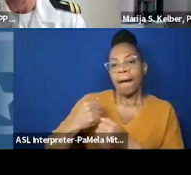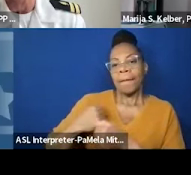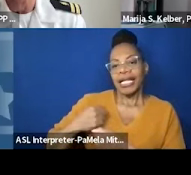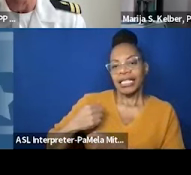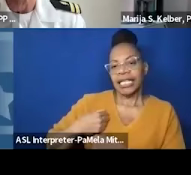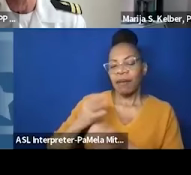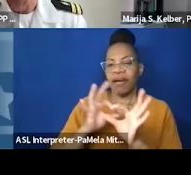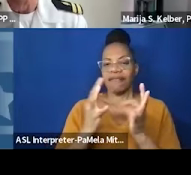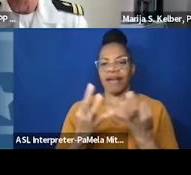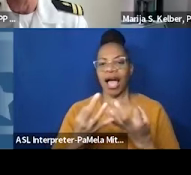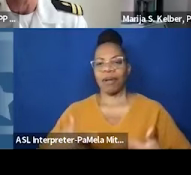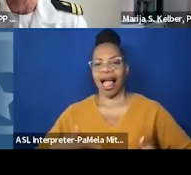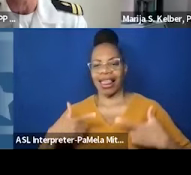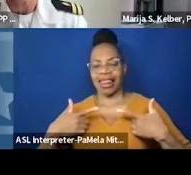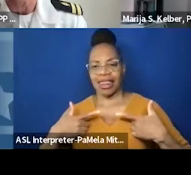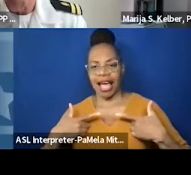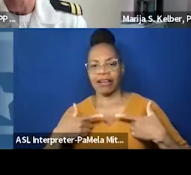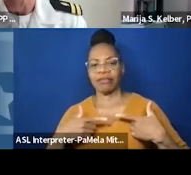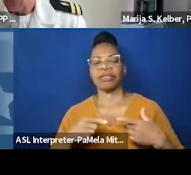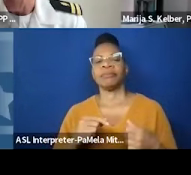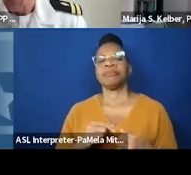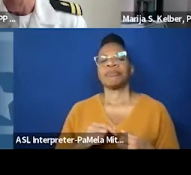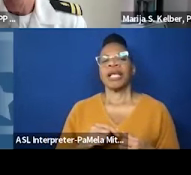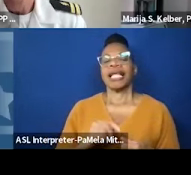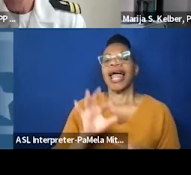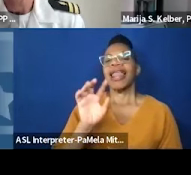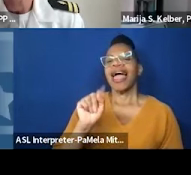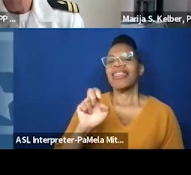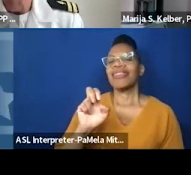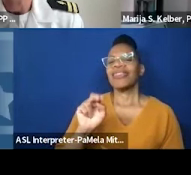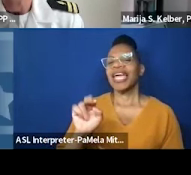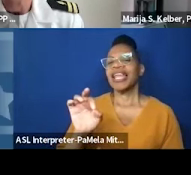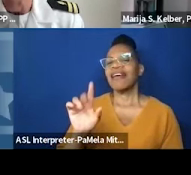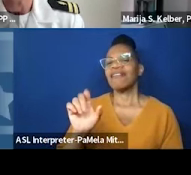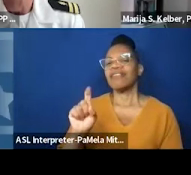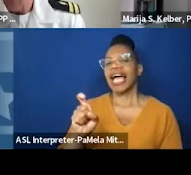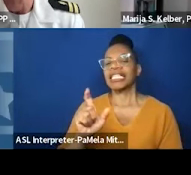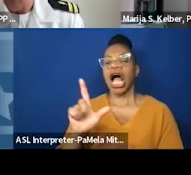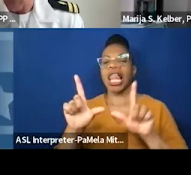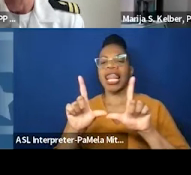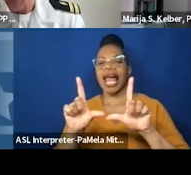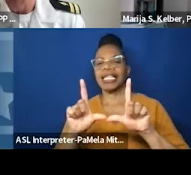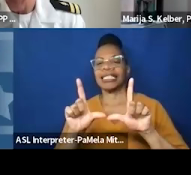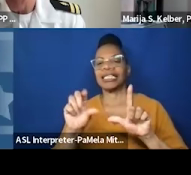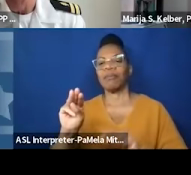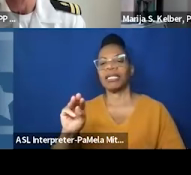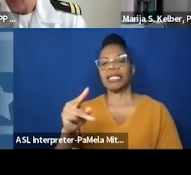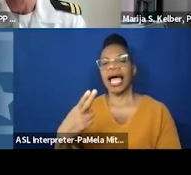or MFLCs as they are all often referred to, are licensed mental health professionals who provide clinical care